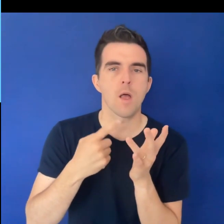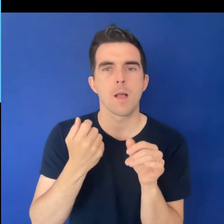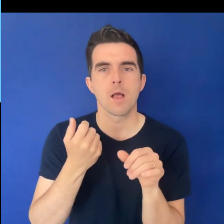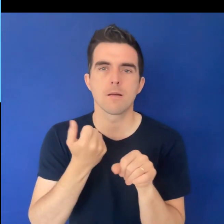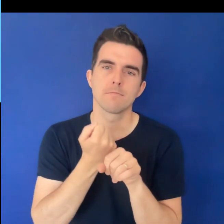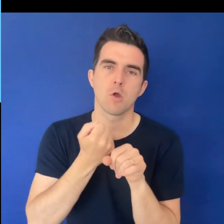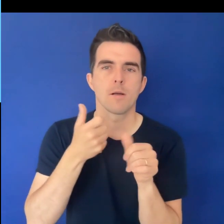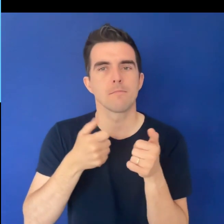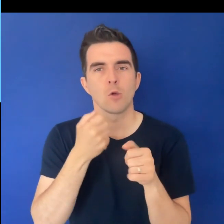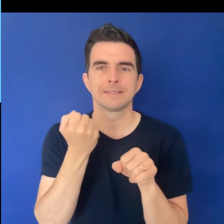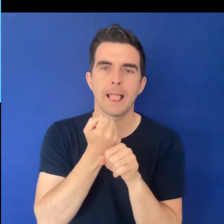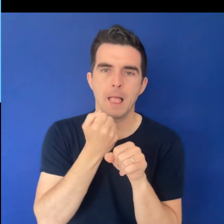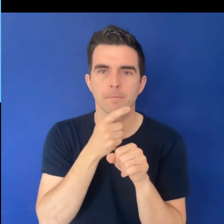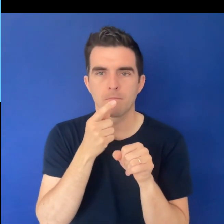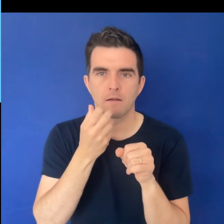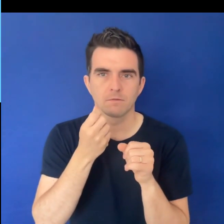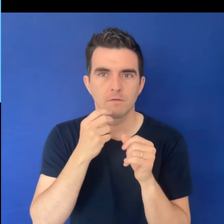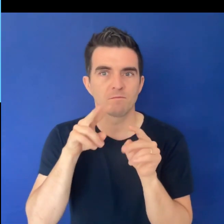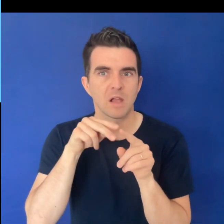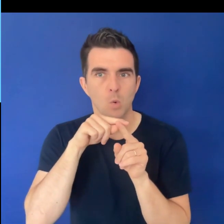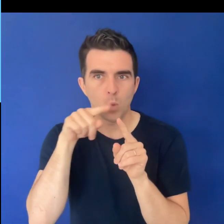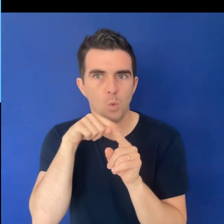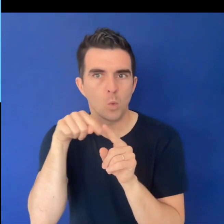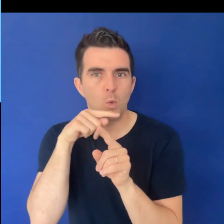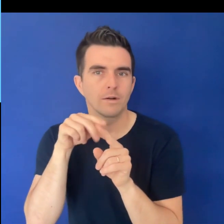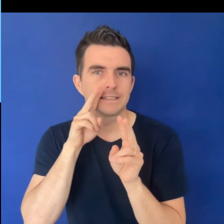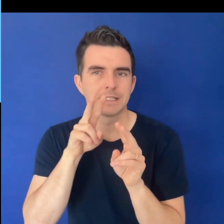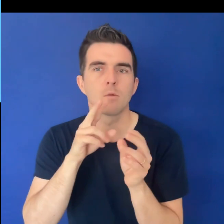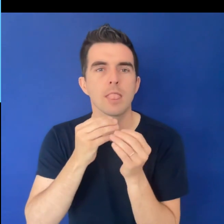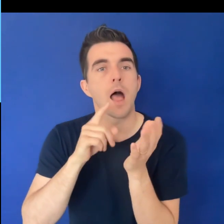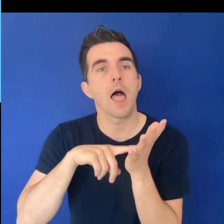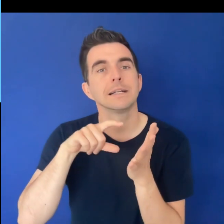with a looping video of fire behind her and an LCD filter on top.